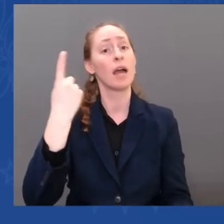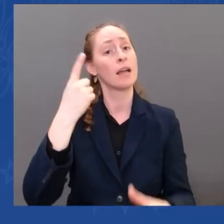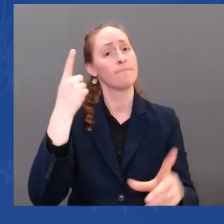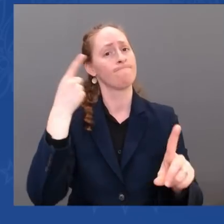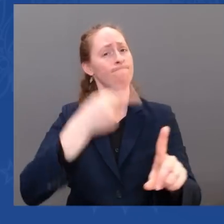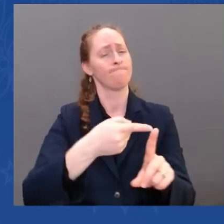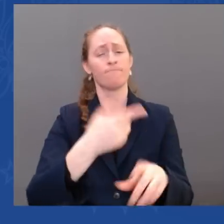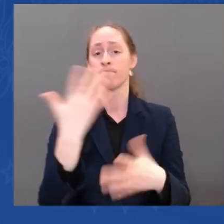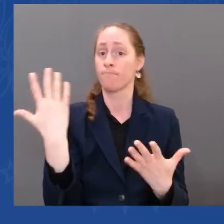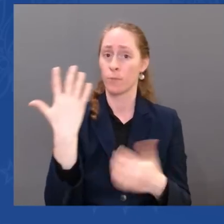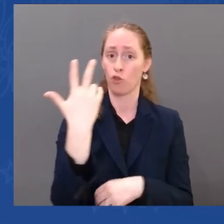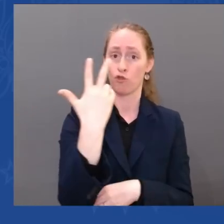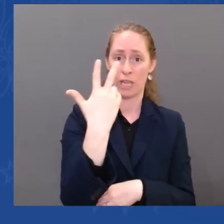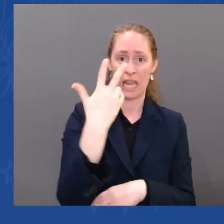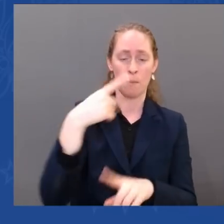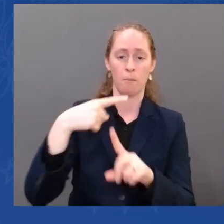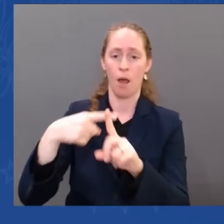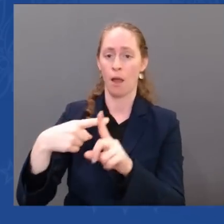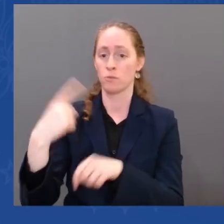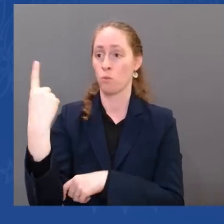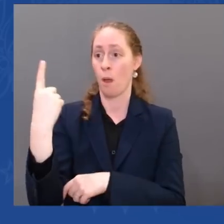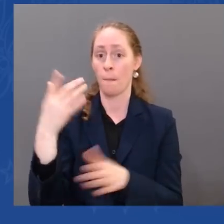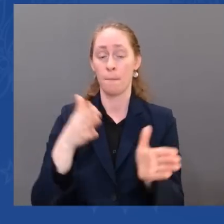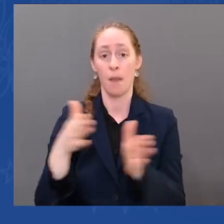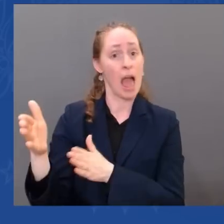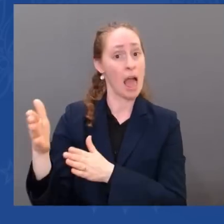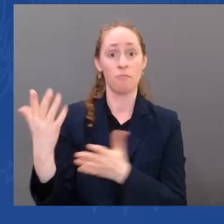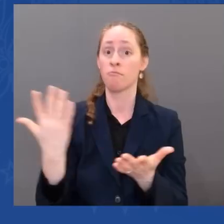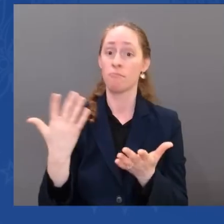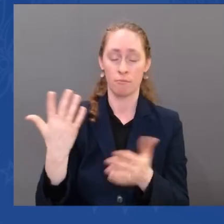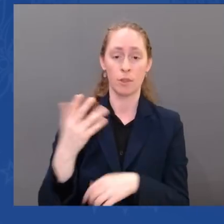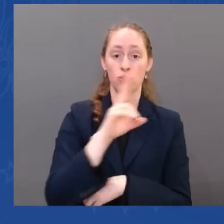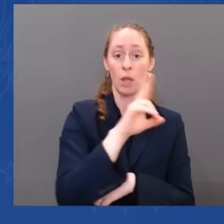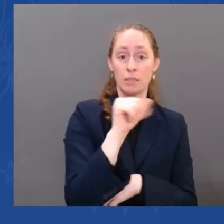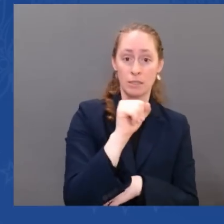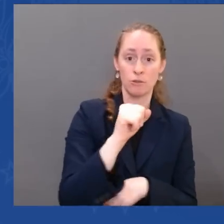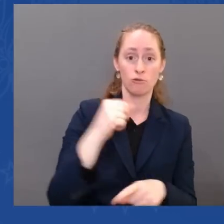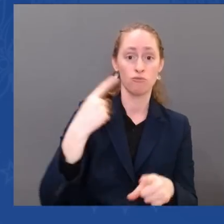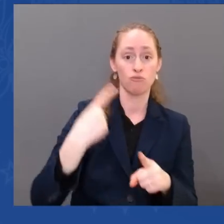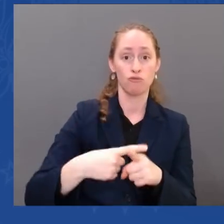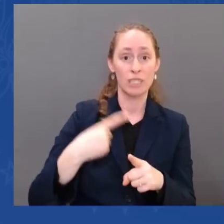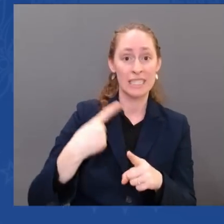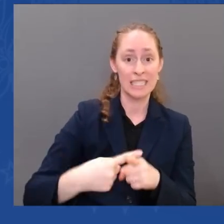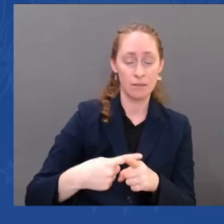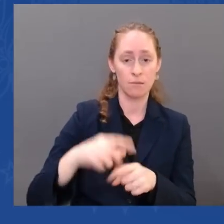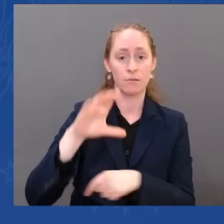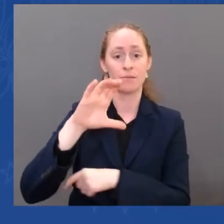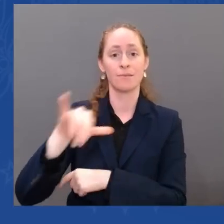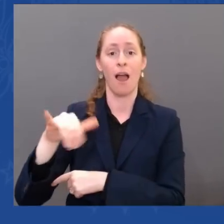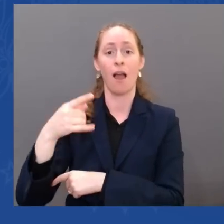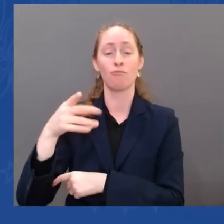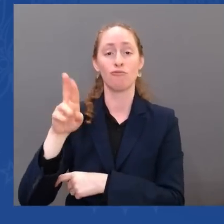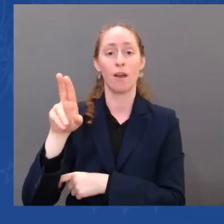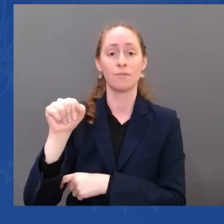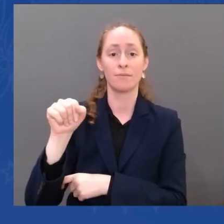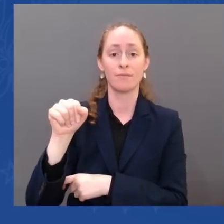we will continue to invest in our armed forces and make it very clear that we will not accept any violations of our sovereignty